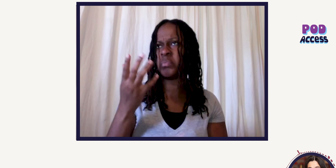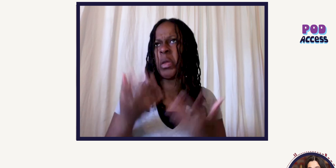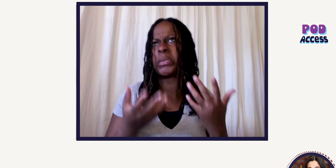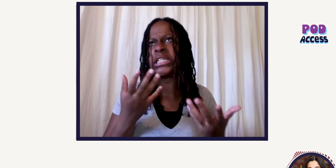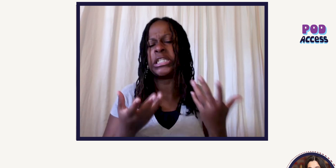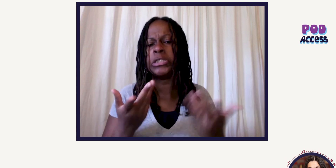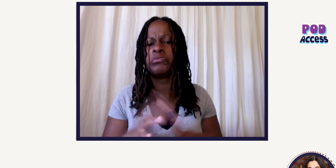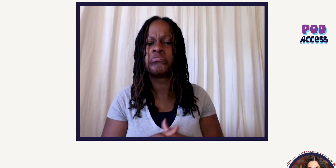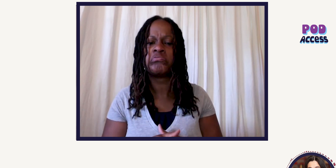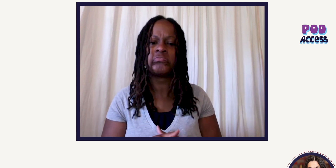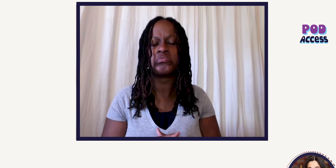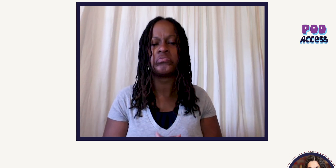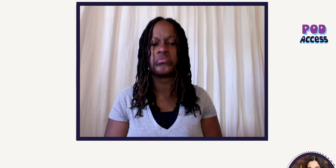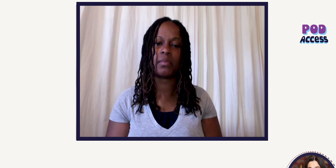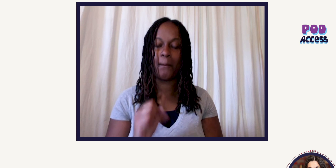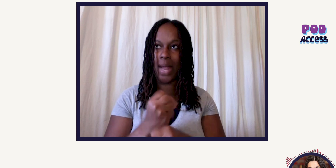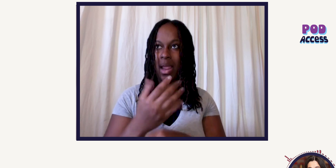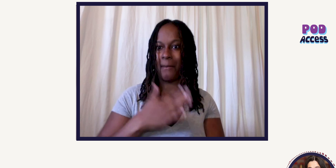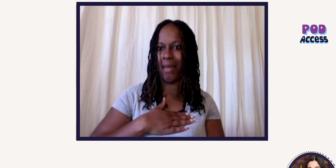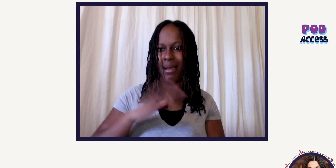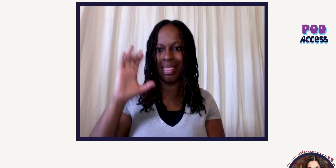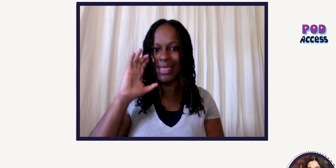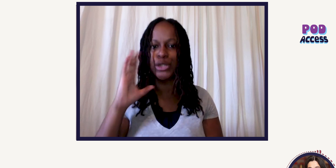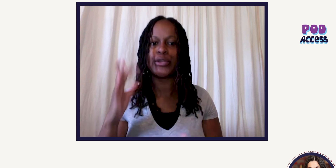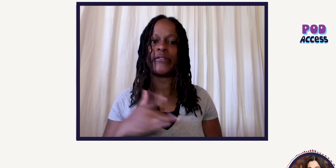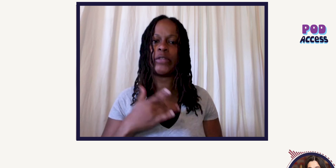make my listeners feel frustrated and confused.